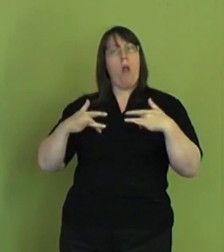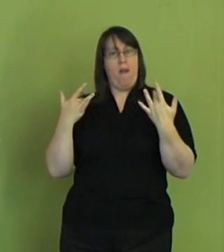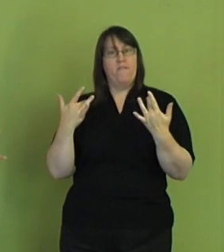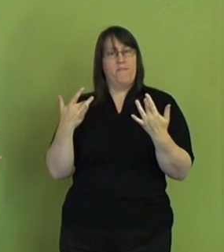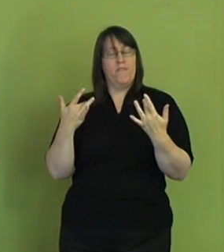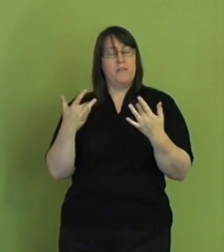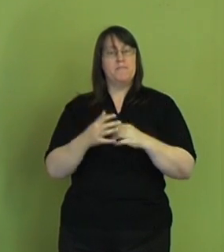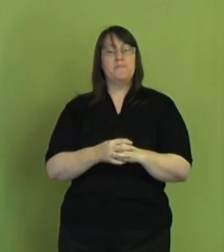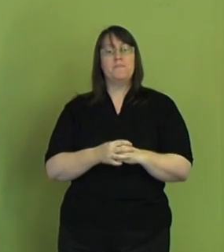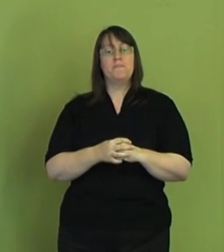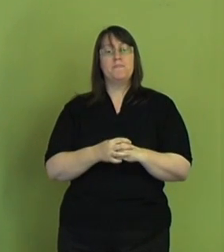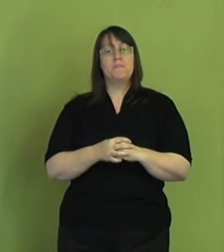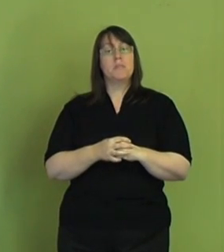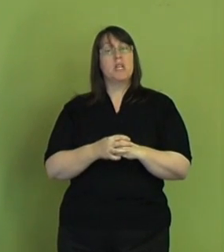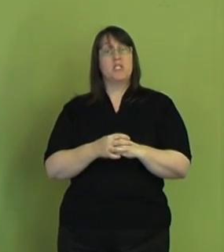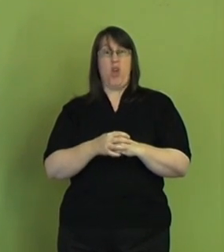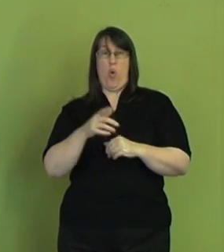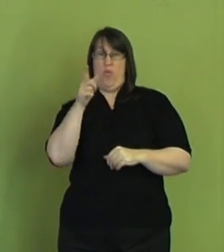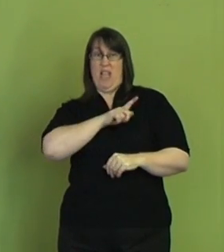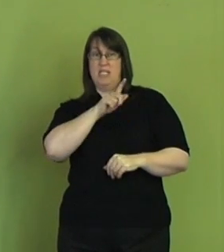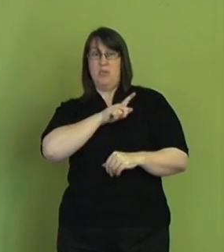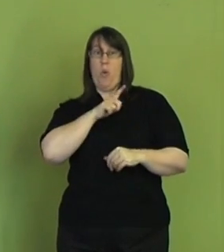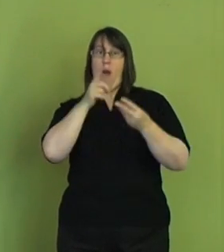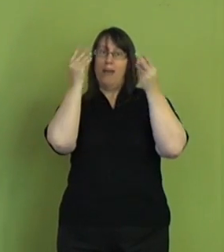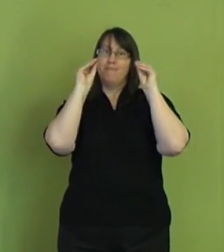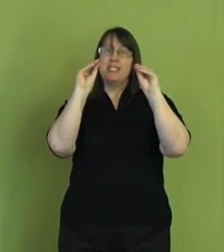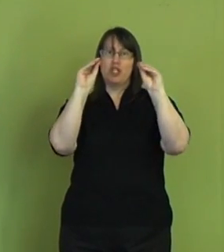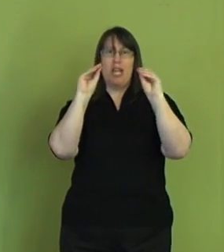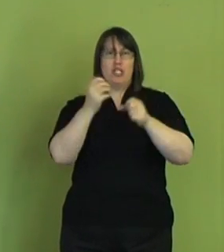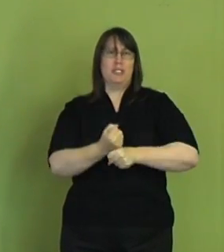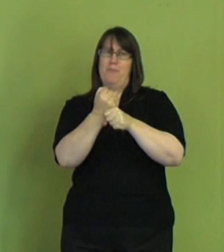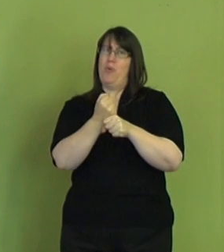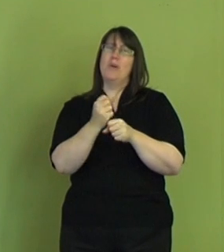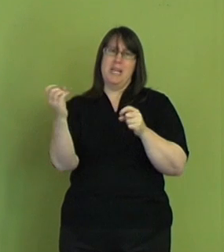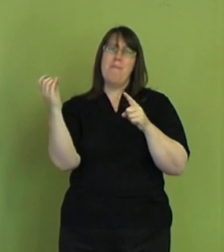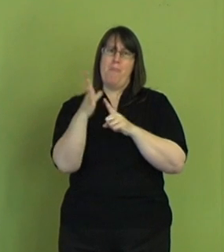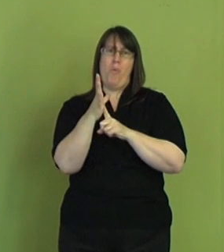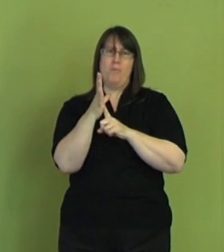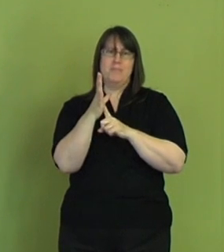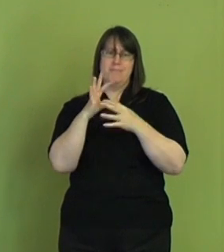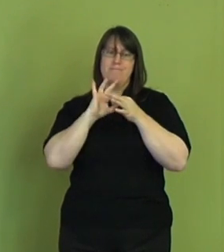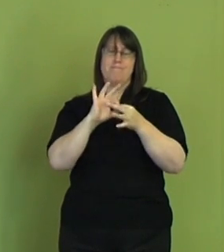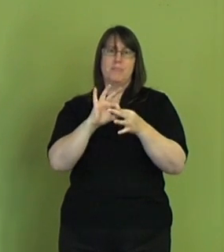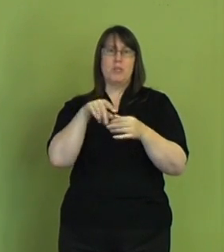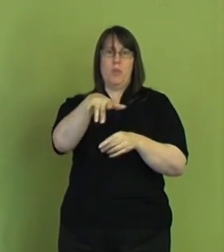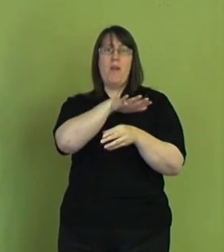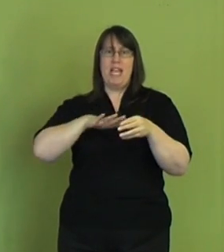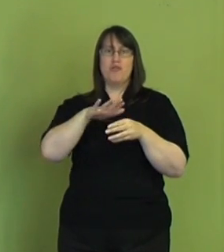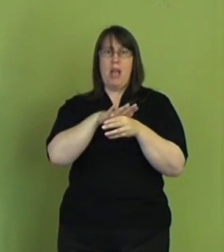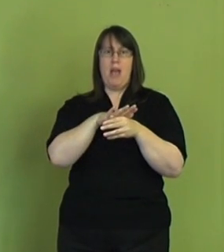Therefore, education and support around this important context is really, really important.